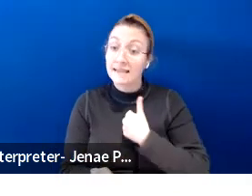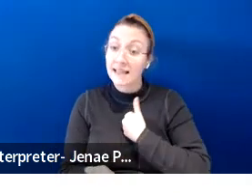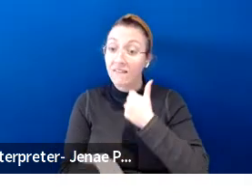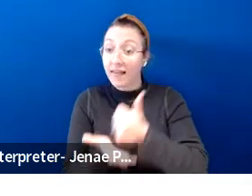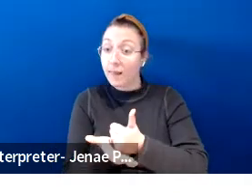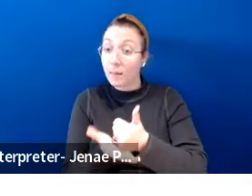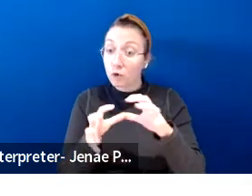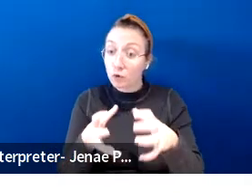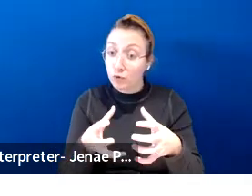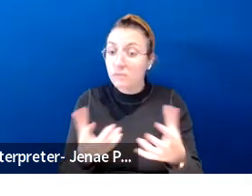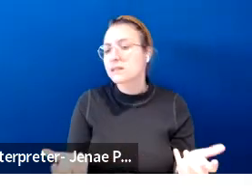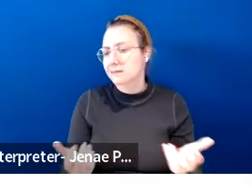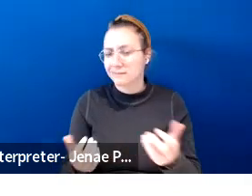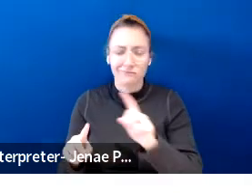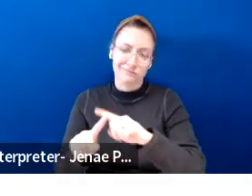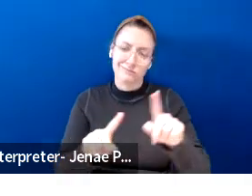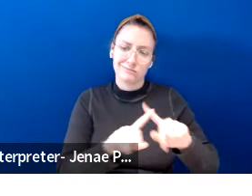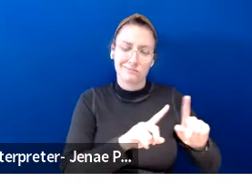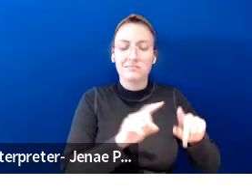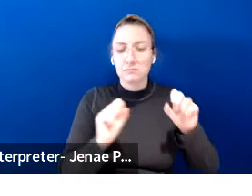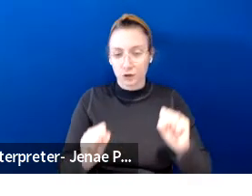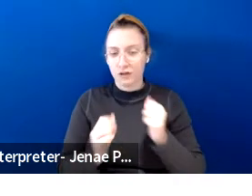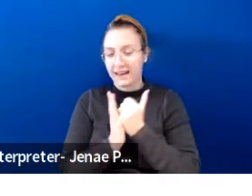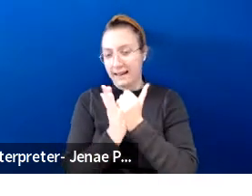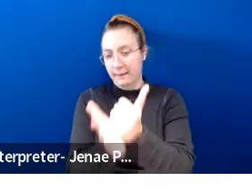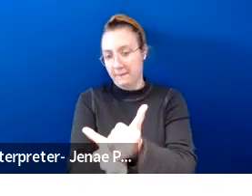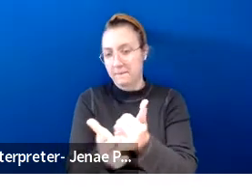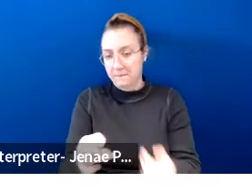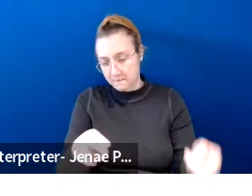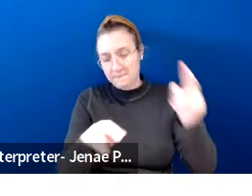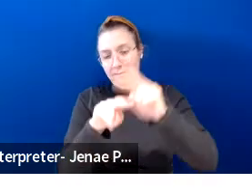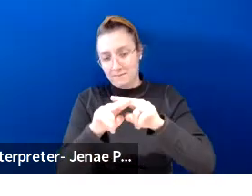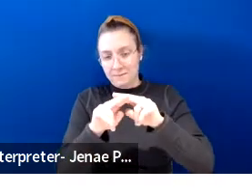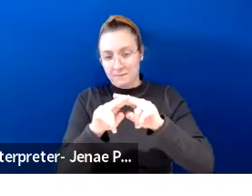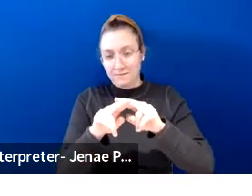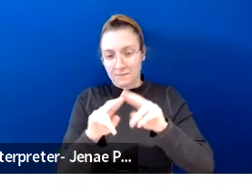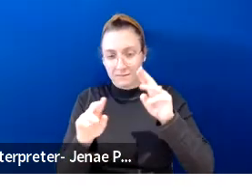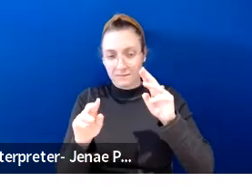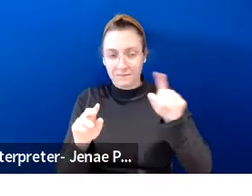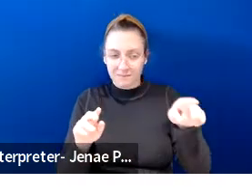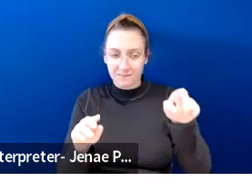All of those can be helpful in increasing a person's willpower.